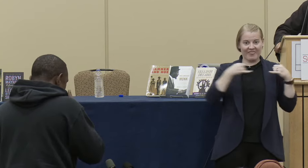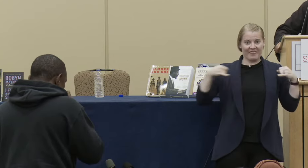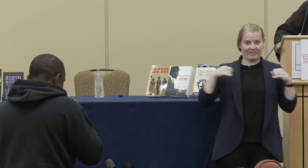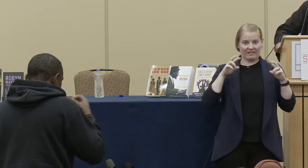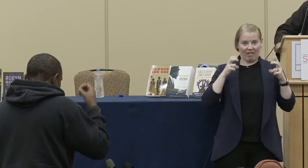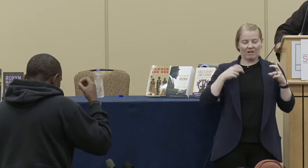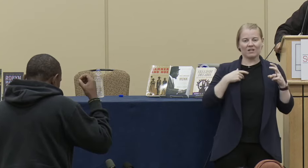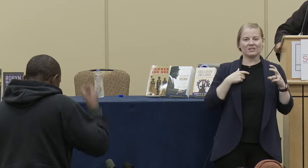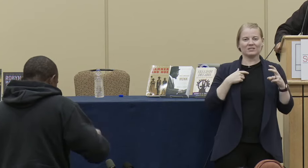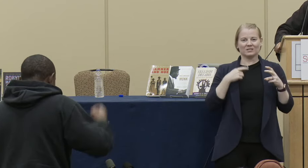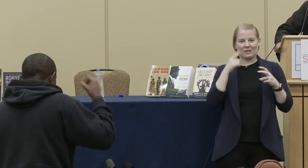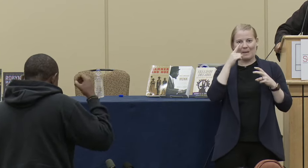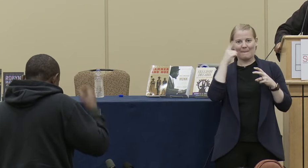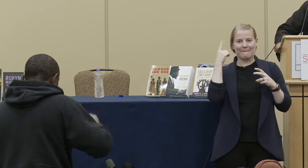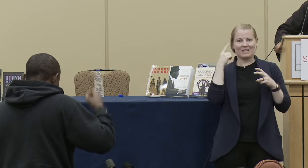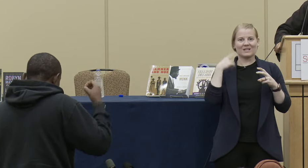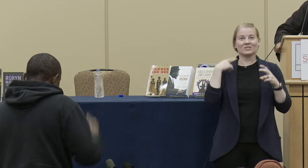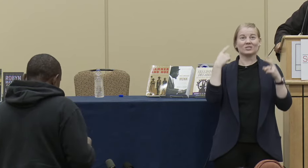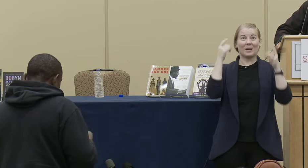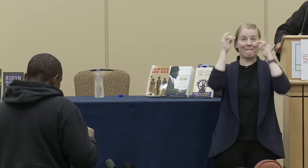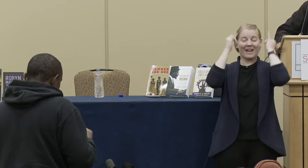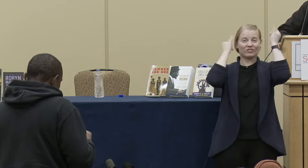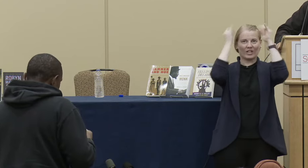Because I agree with even the tag line of black radical